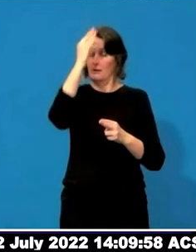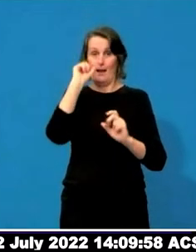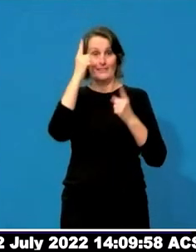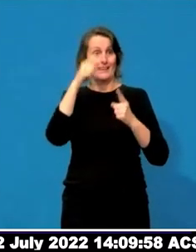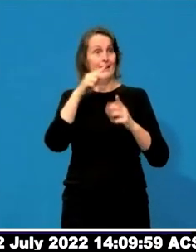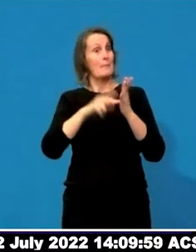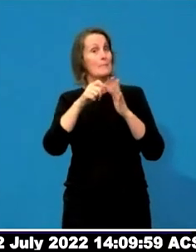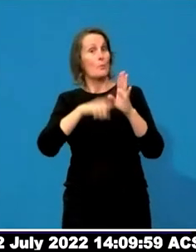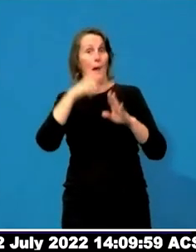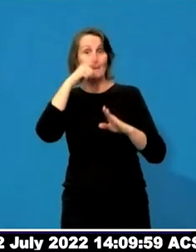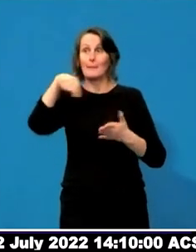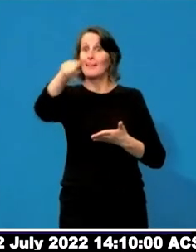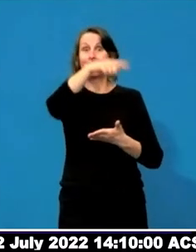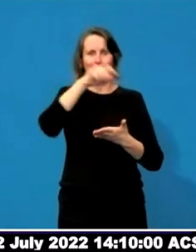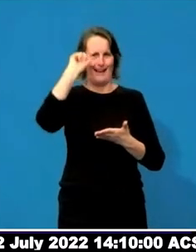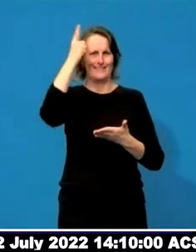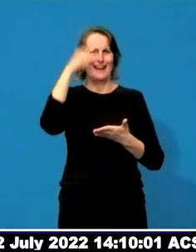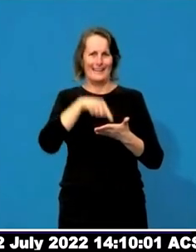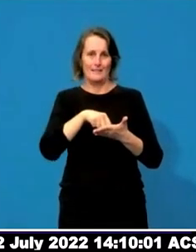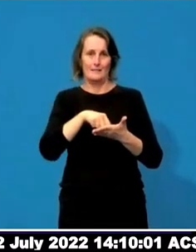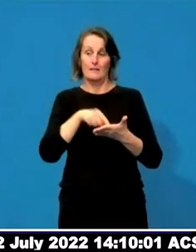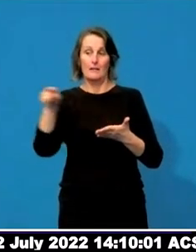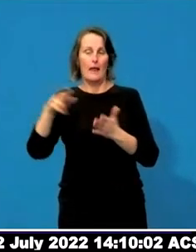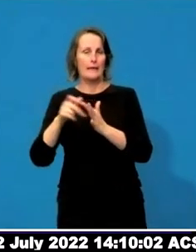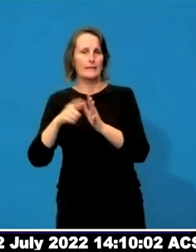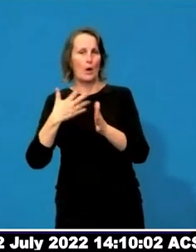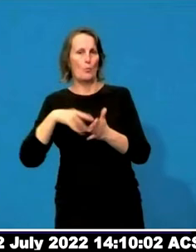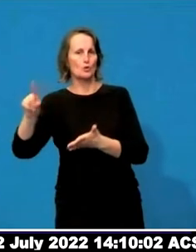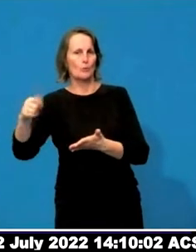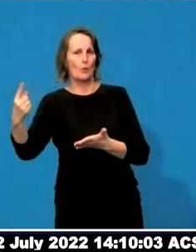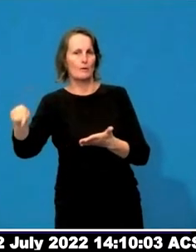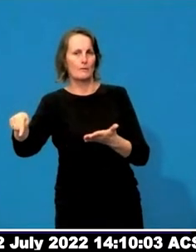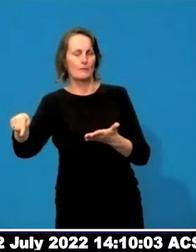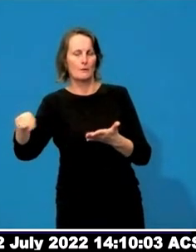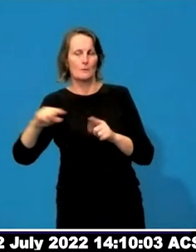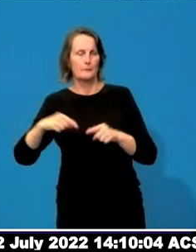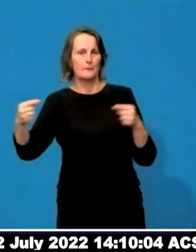So, yeah, there came a point of tension where we felt we were being pushed